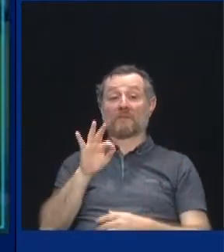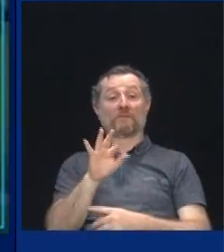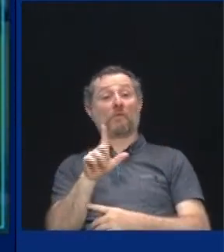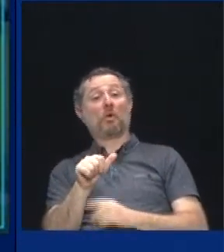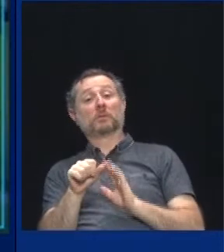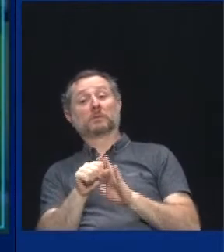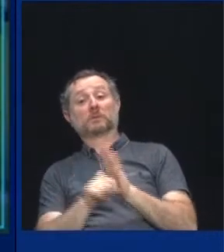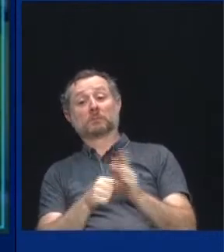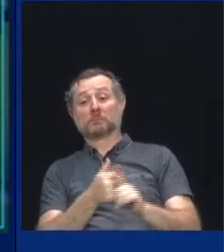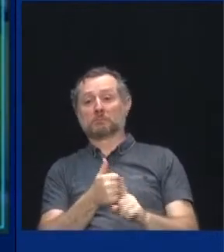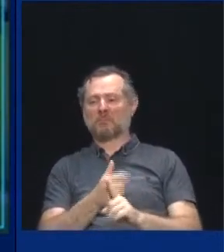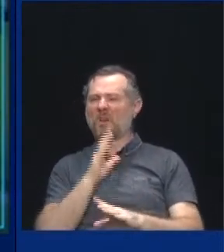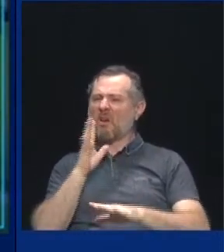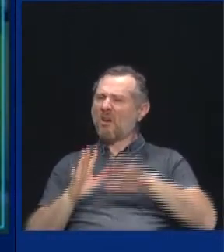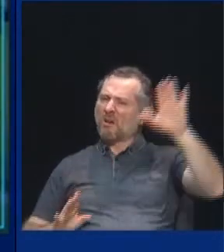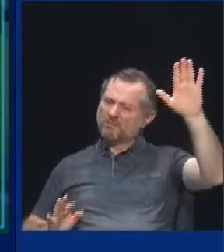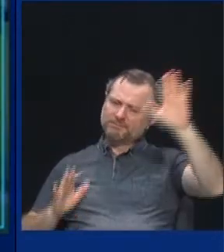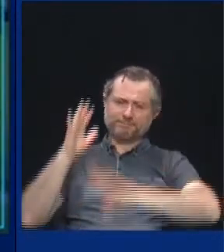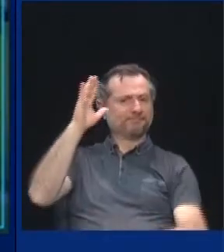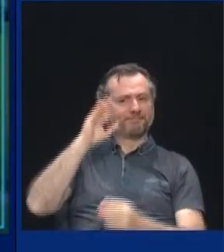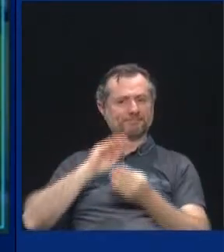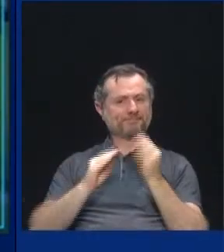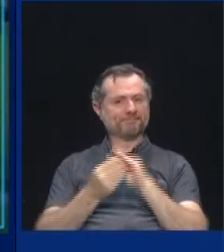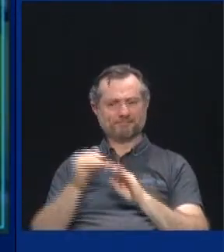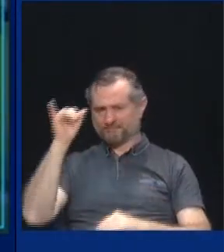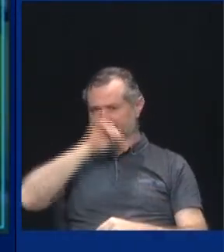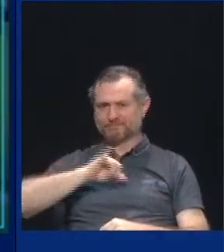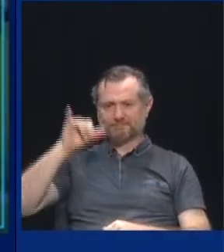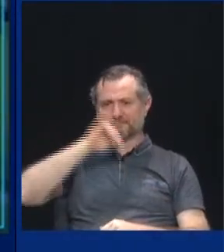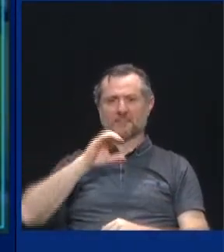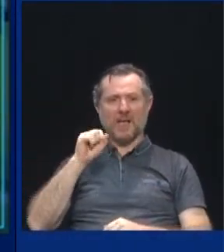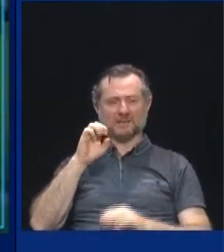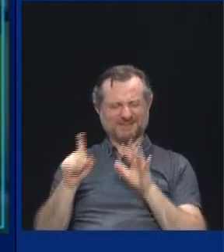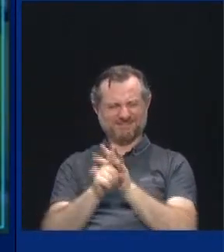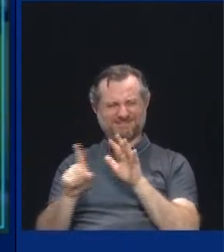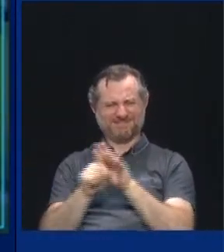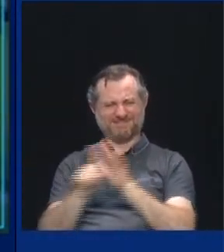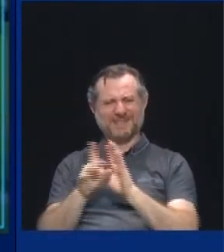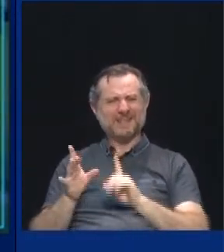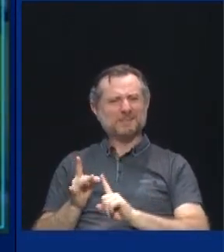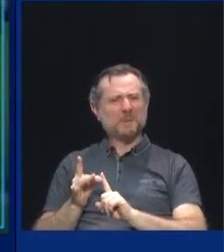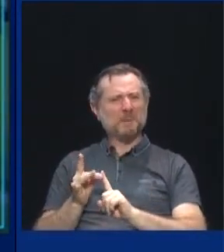COVID. WE ARE GOING TO GO OUT THERE AND LIVE OUR LIVES.